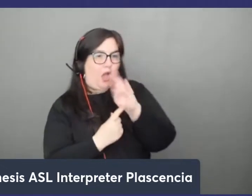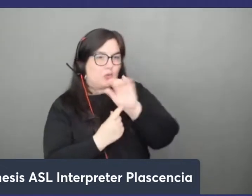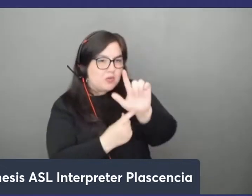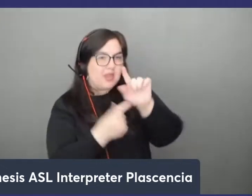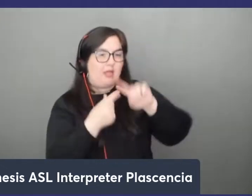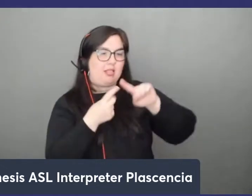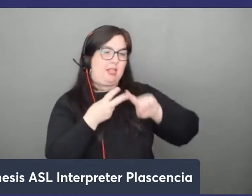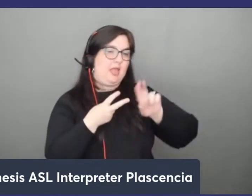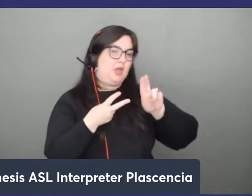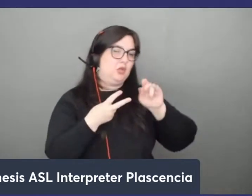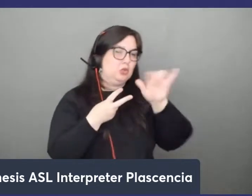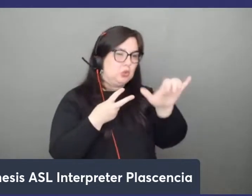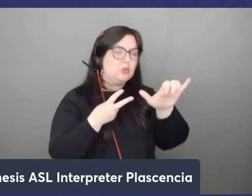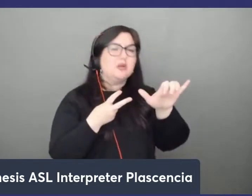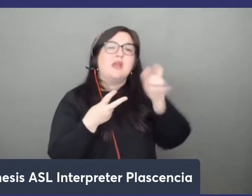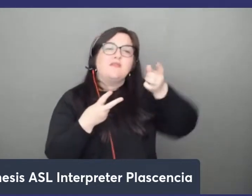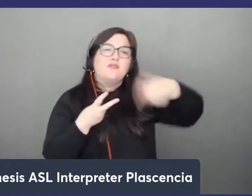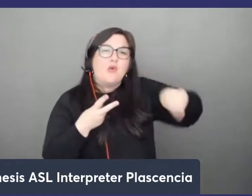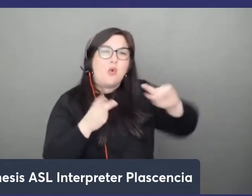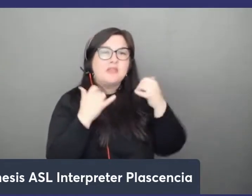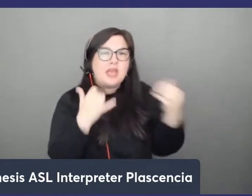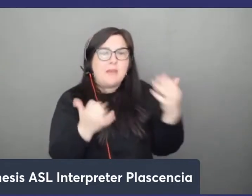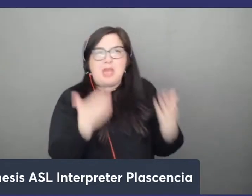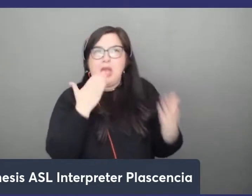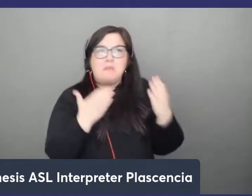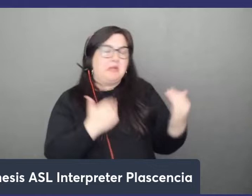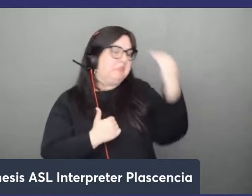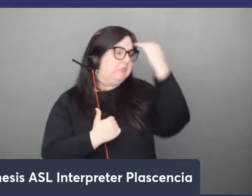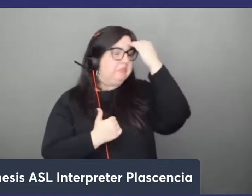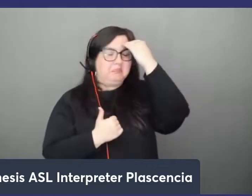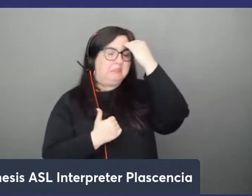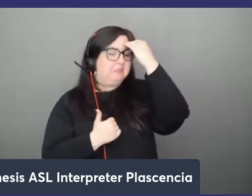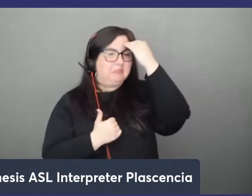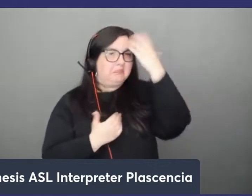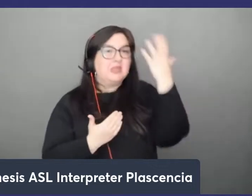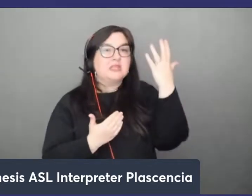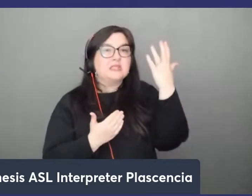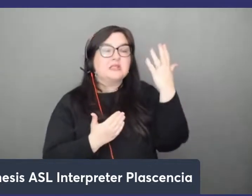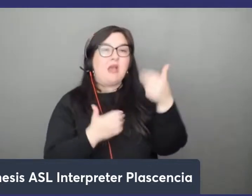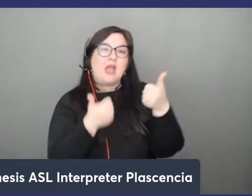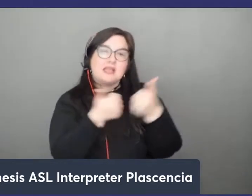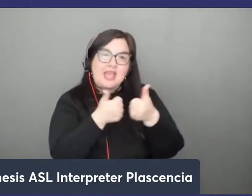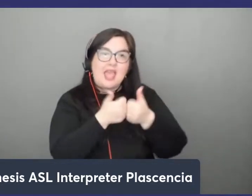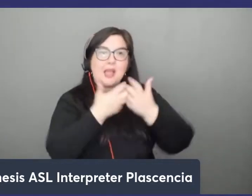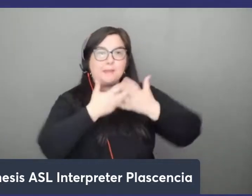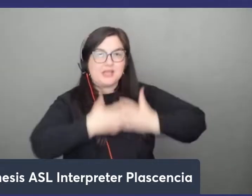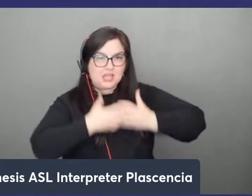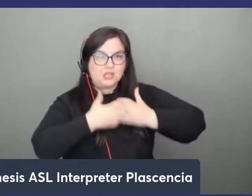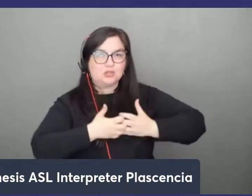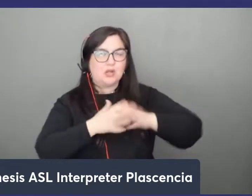but for anybody that's not familiar with game development, these are game engines, and correct me if I'm wrong here,